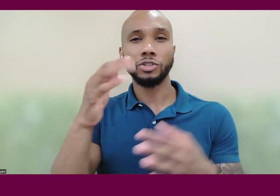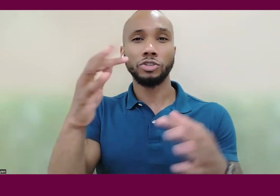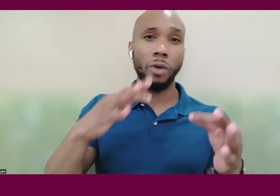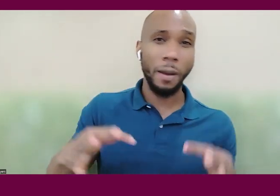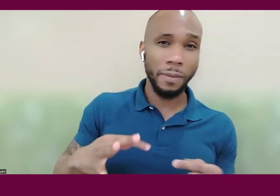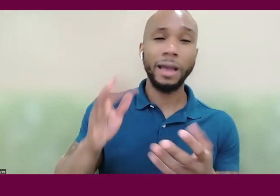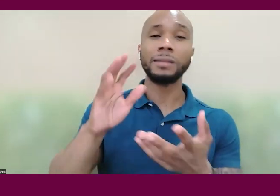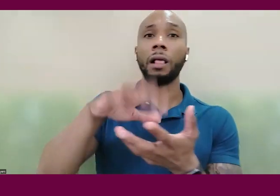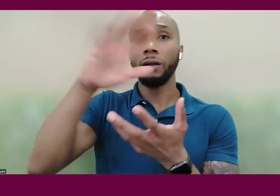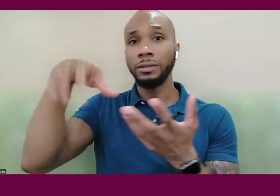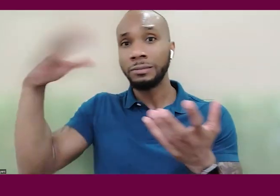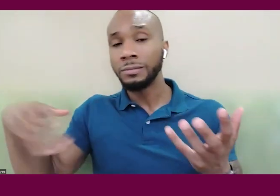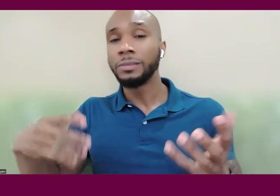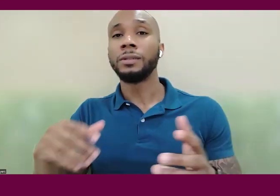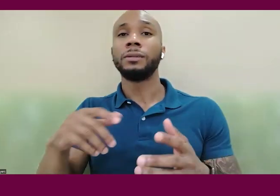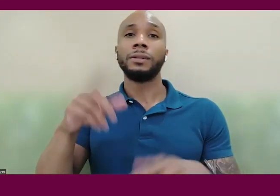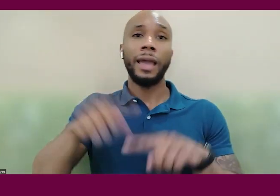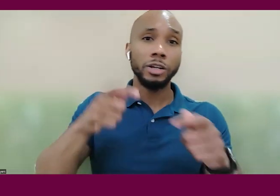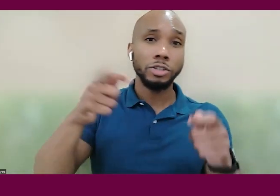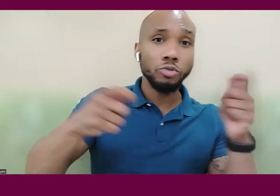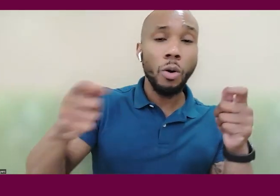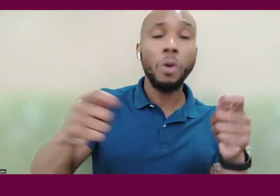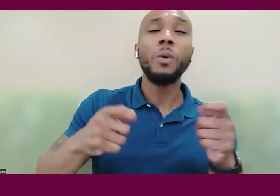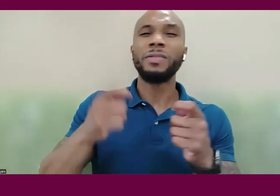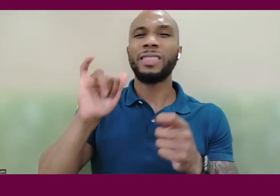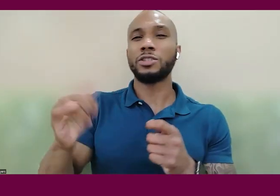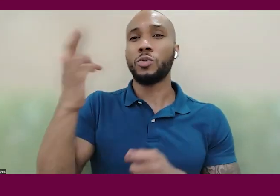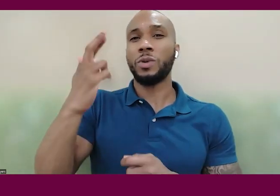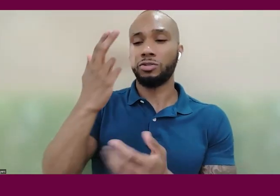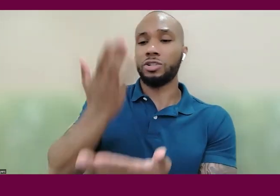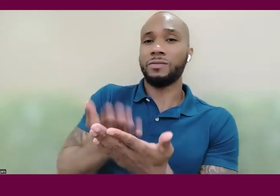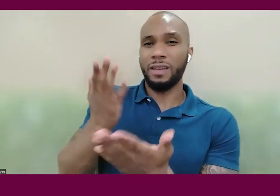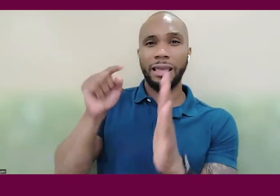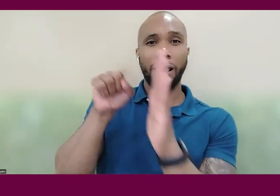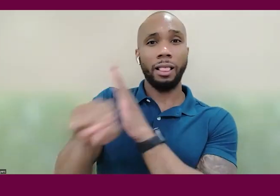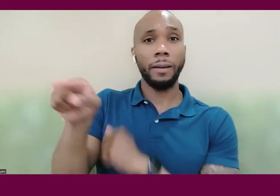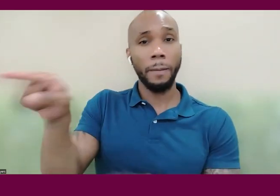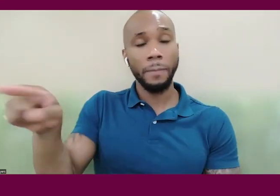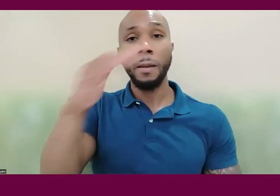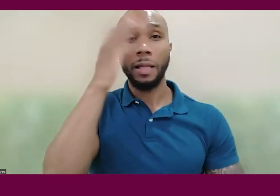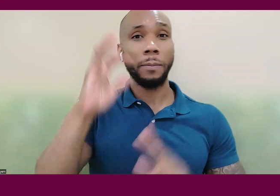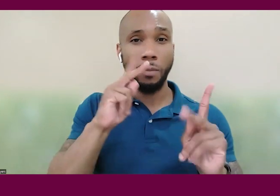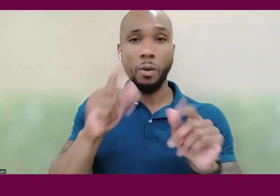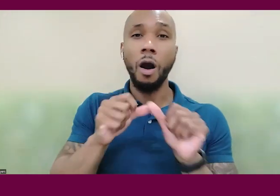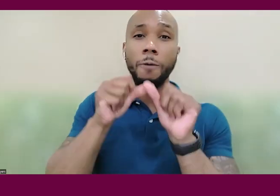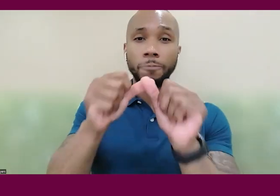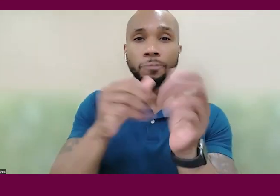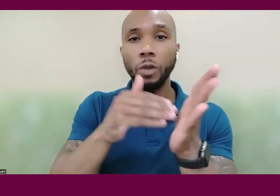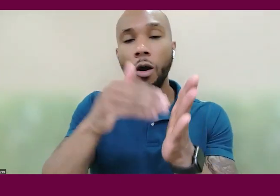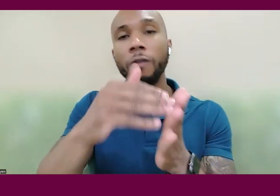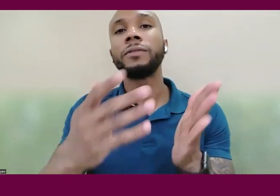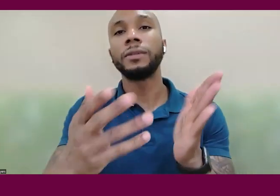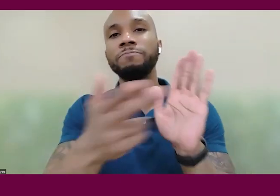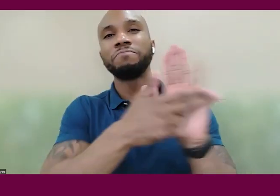erratic, and justifying him being killed. Black people are continually portrayed as threats, and then people with disabilities